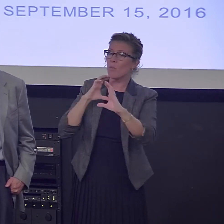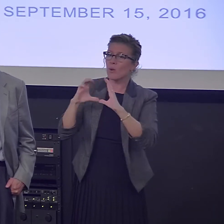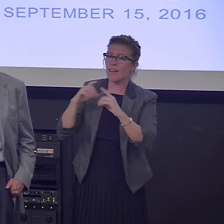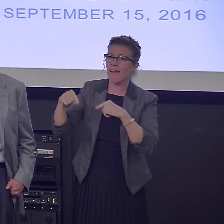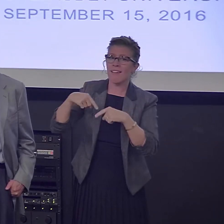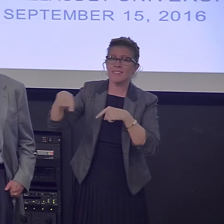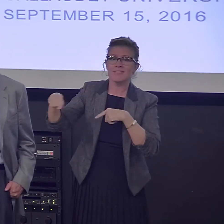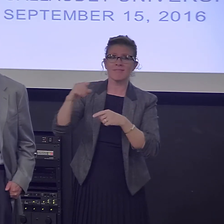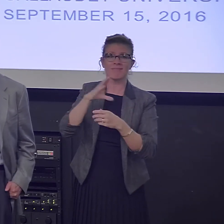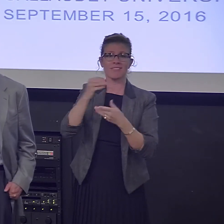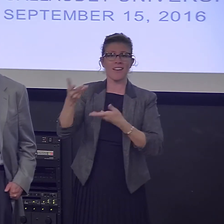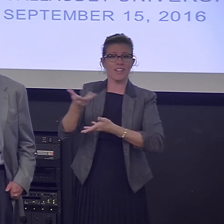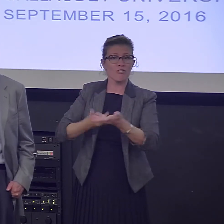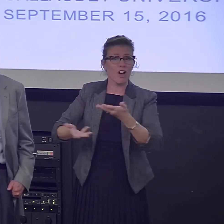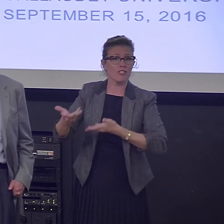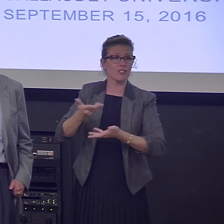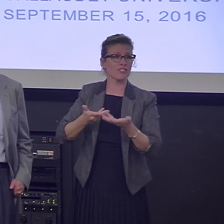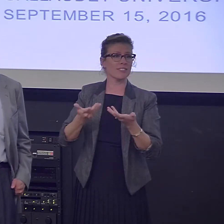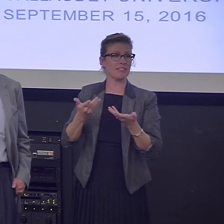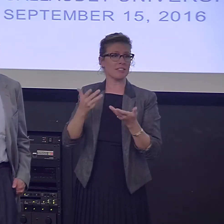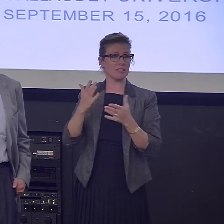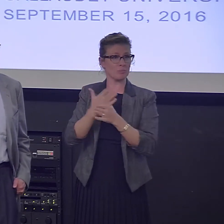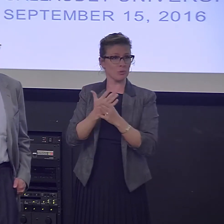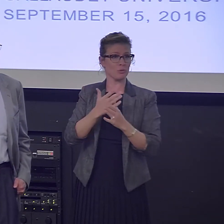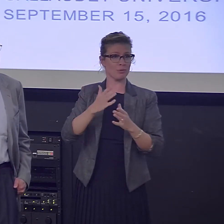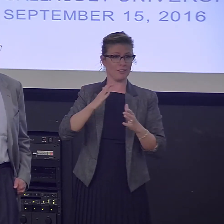and interaction between our two campuses.